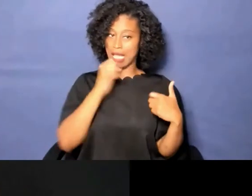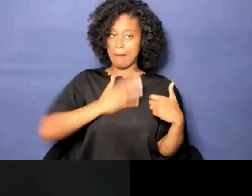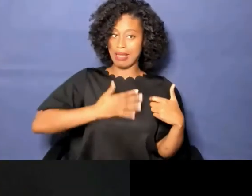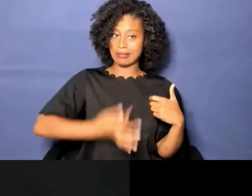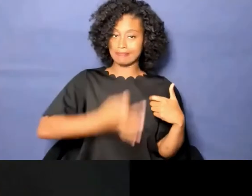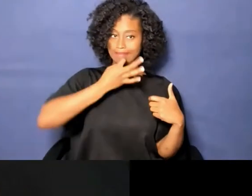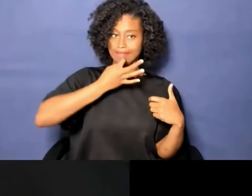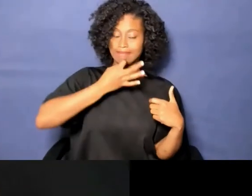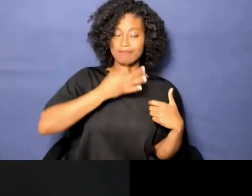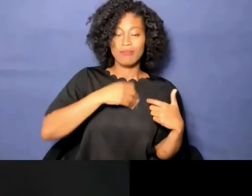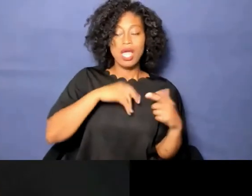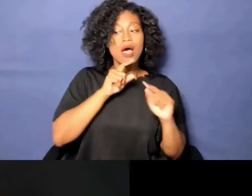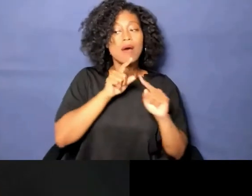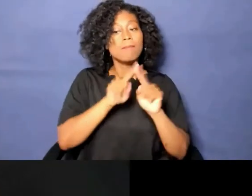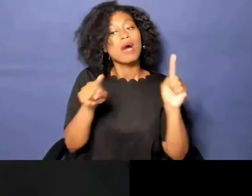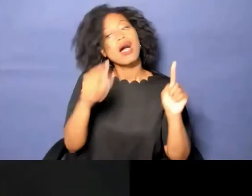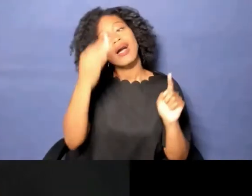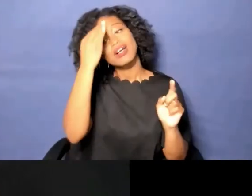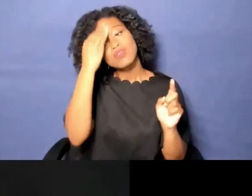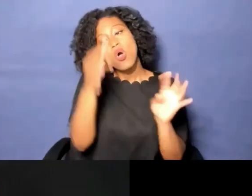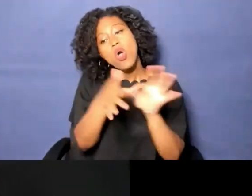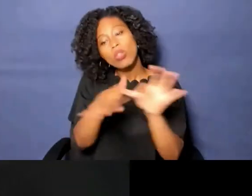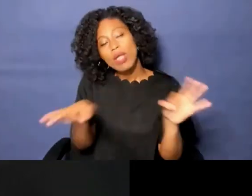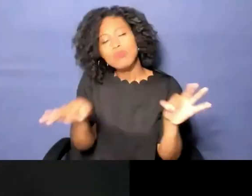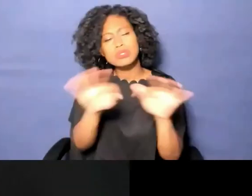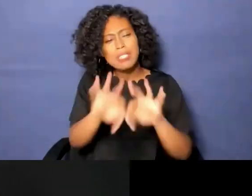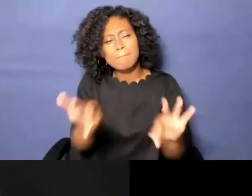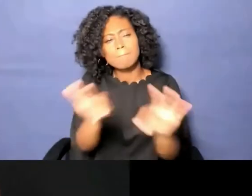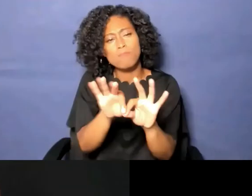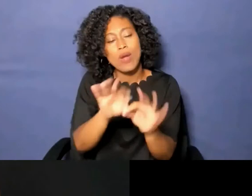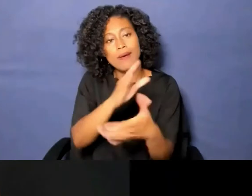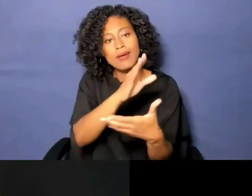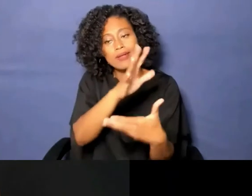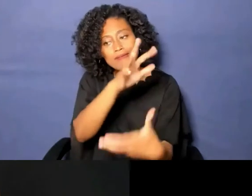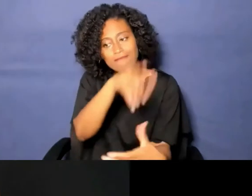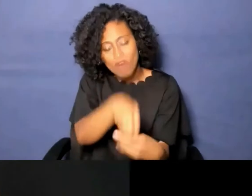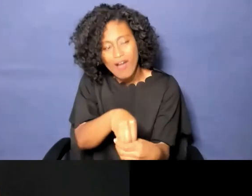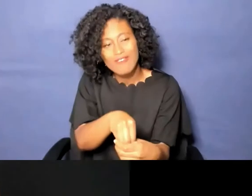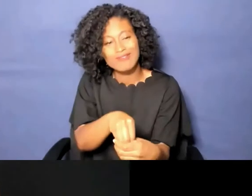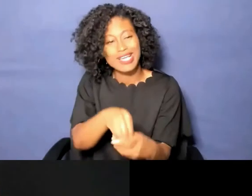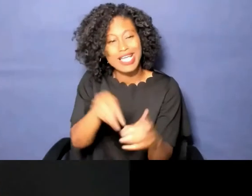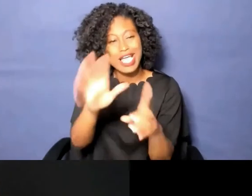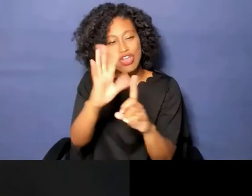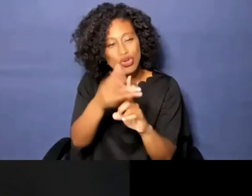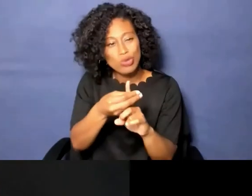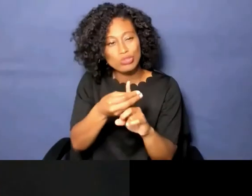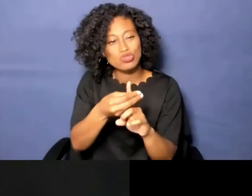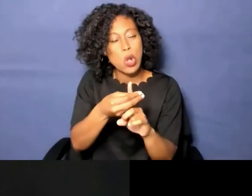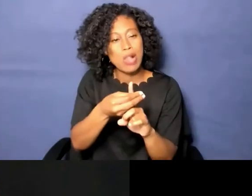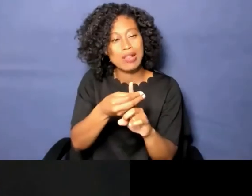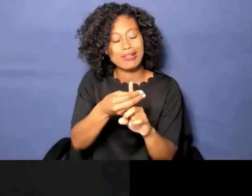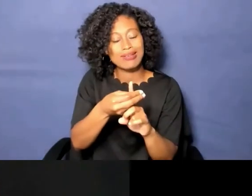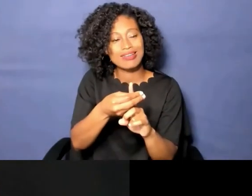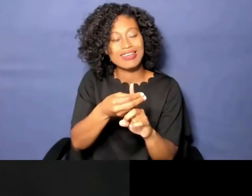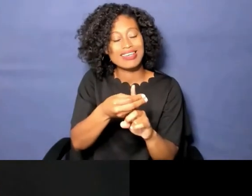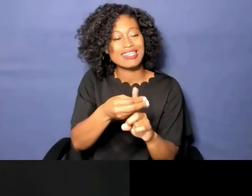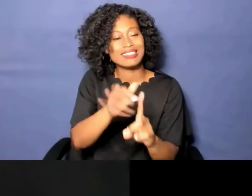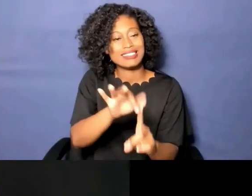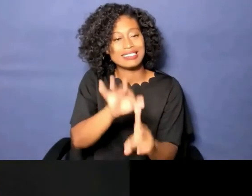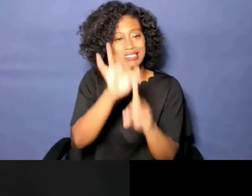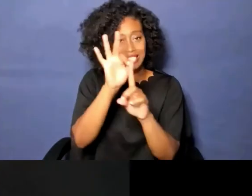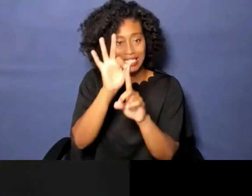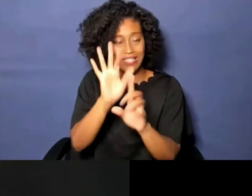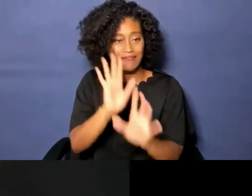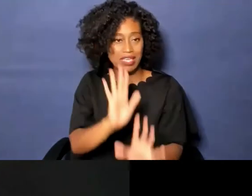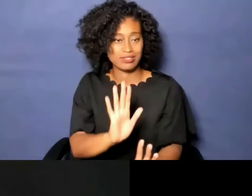part of our mutual distinctiveness. So for some, language is so important